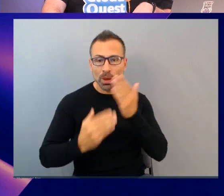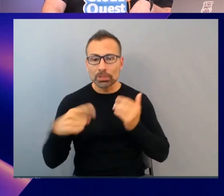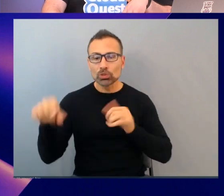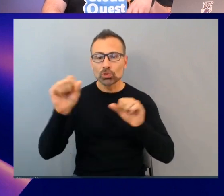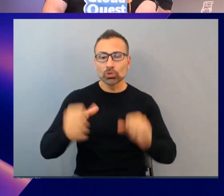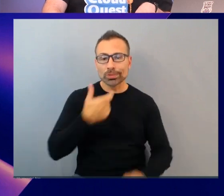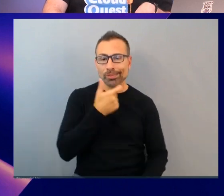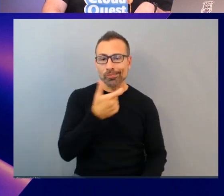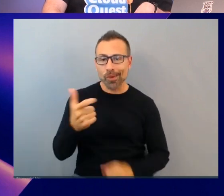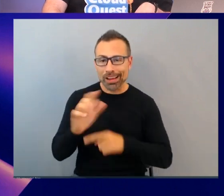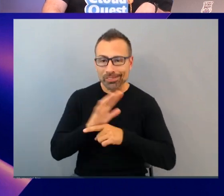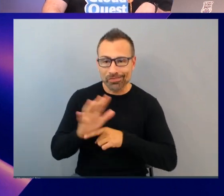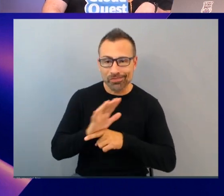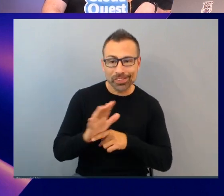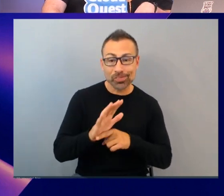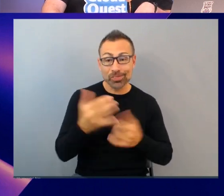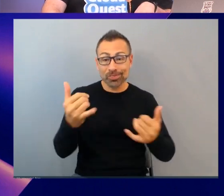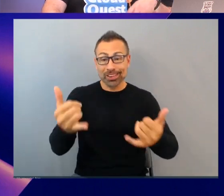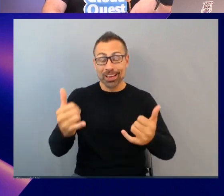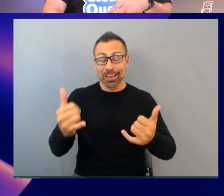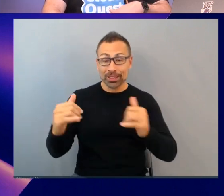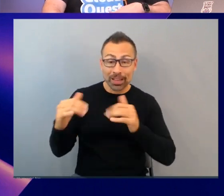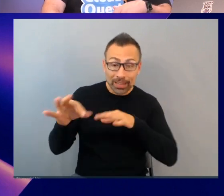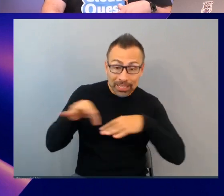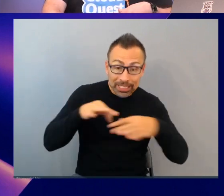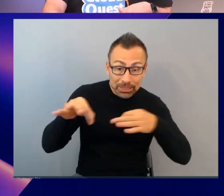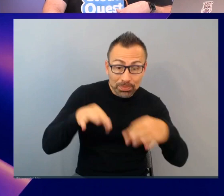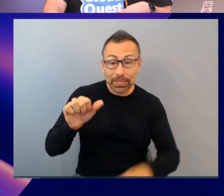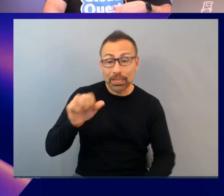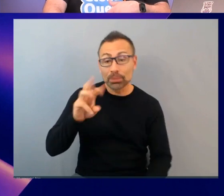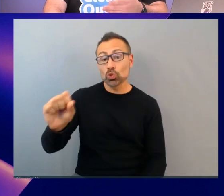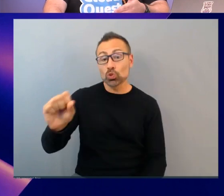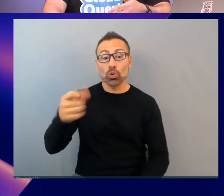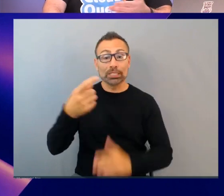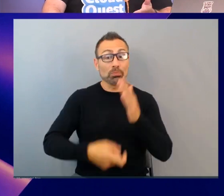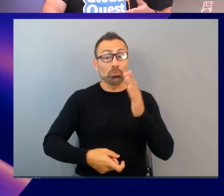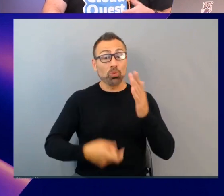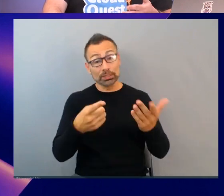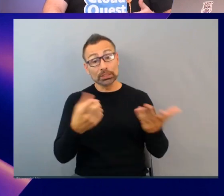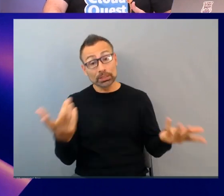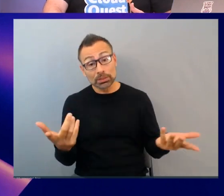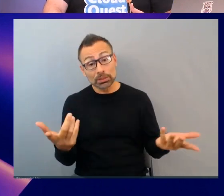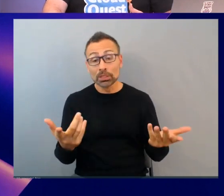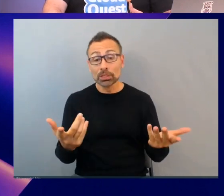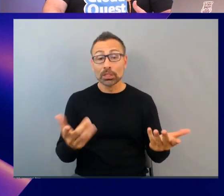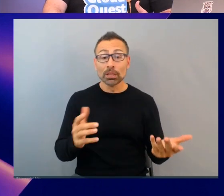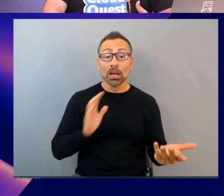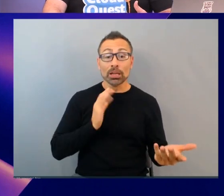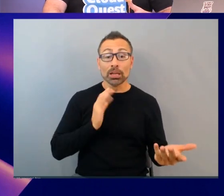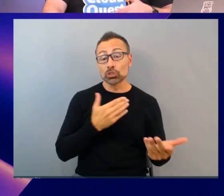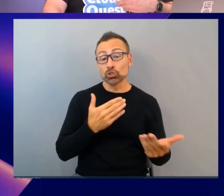videos here that explain you AWS pricing overview, in this case, which is Cloud Economics, a game node, right?